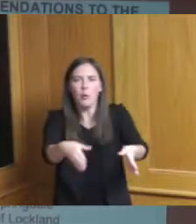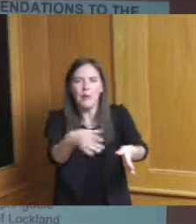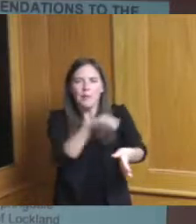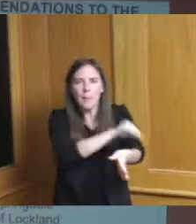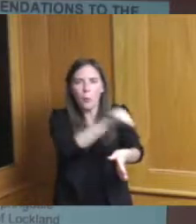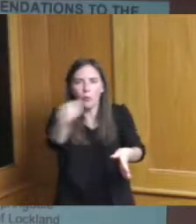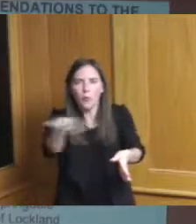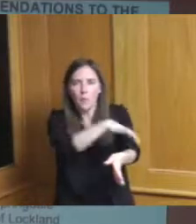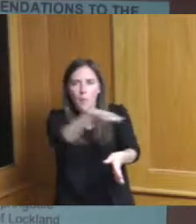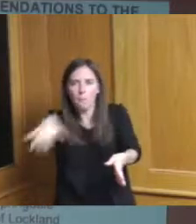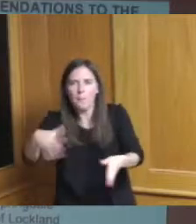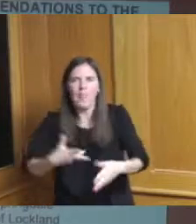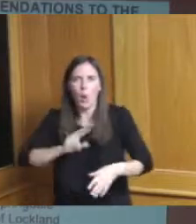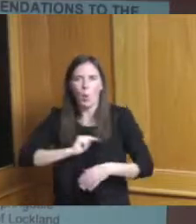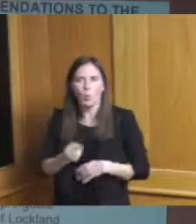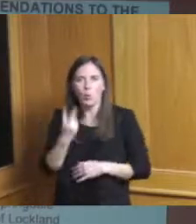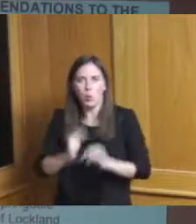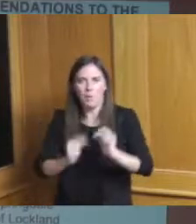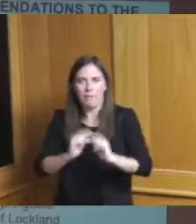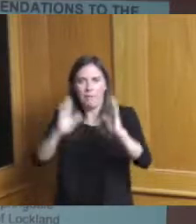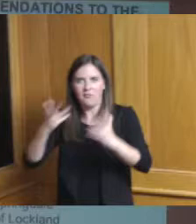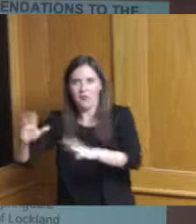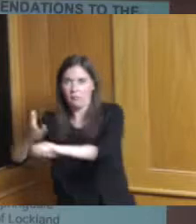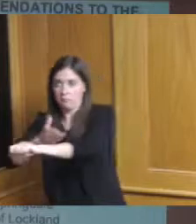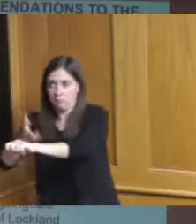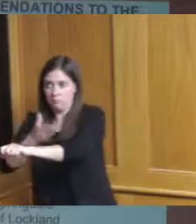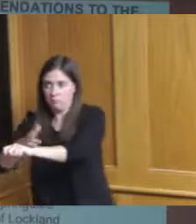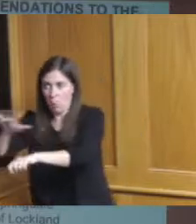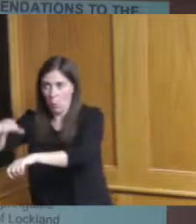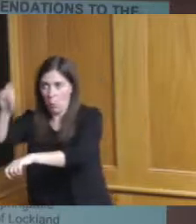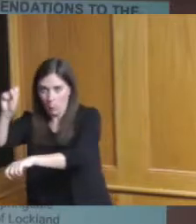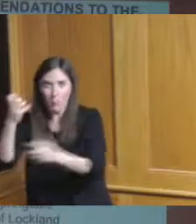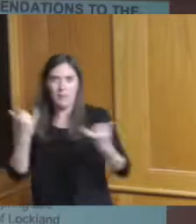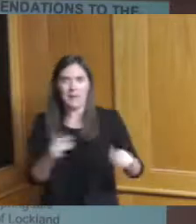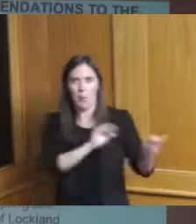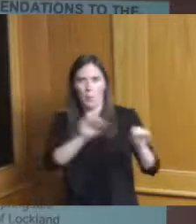they renovated one moved across the street and so since they located out of the building where they